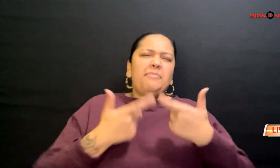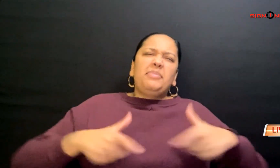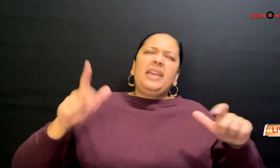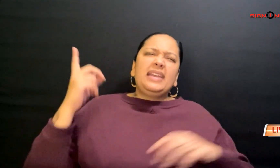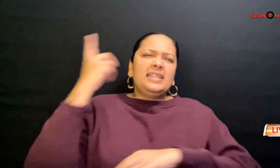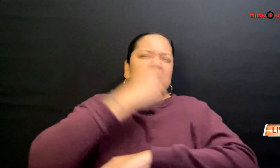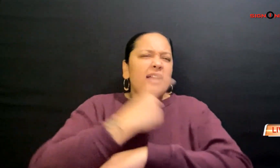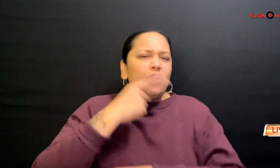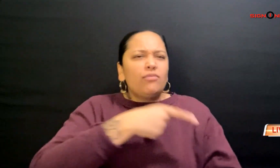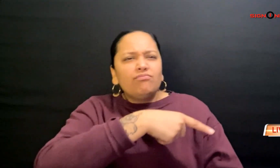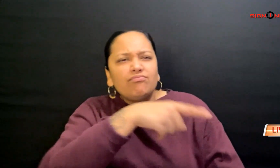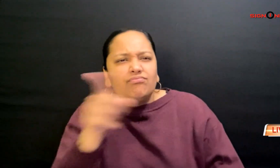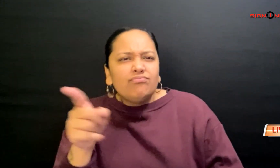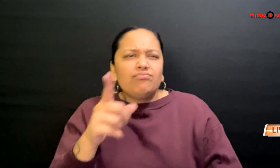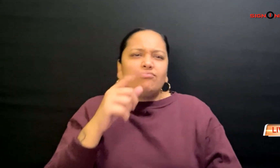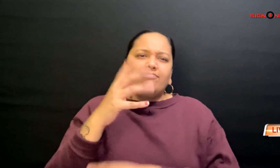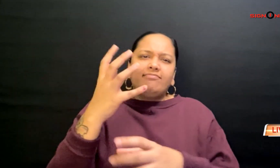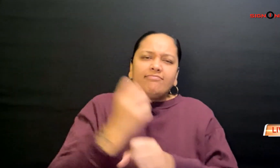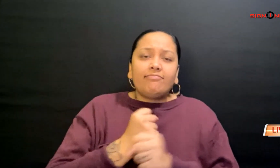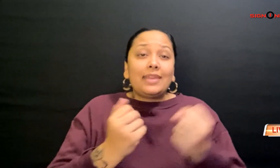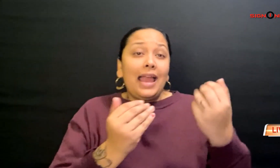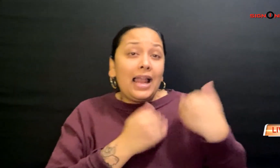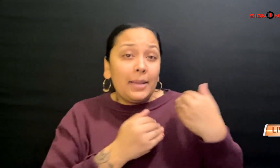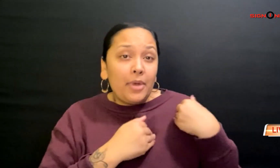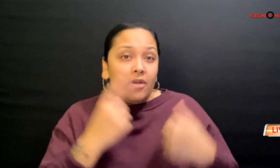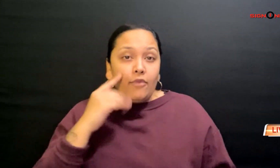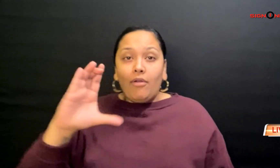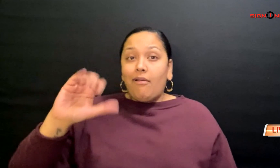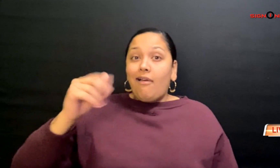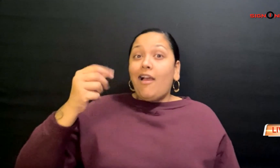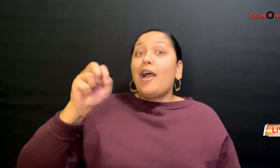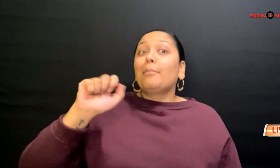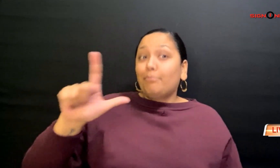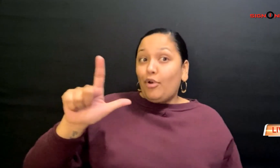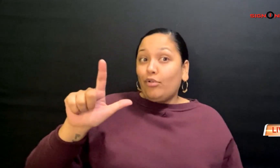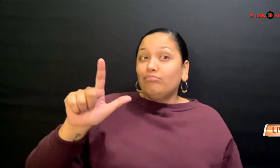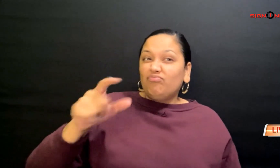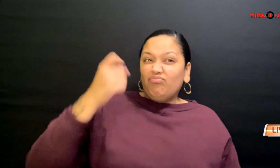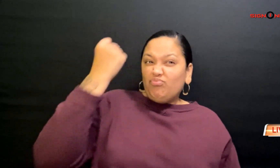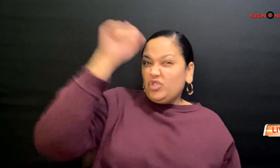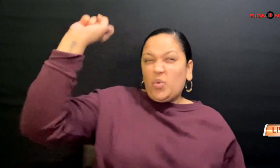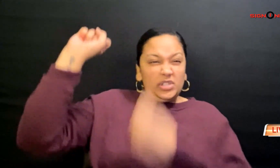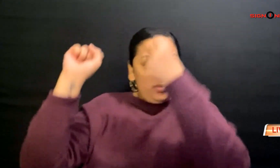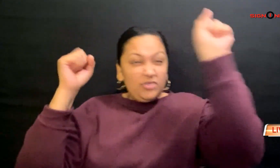today was a big day for those seeking accountability for the capitol riot